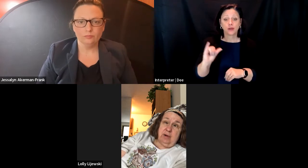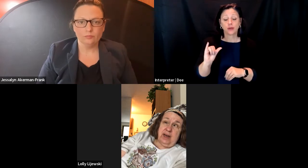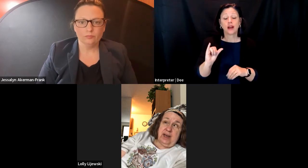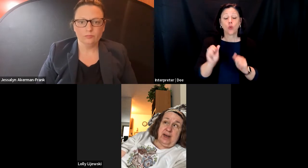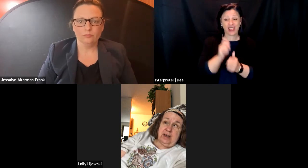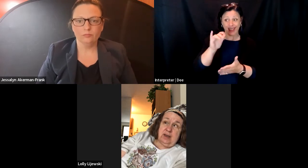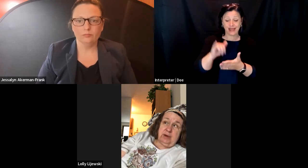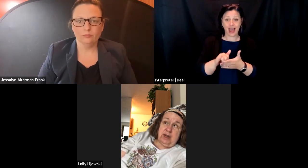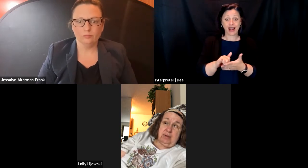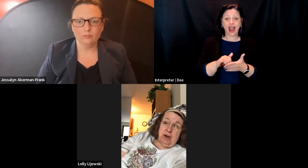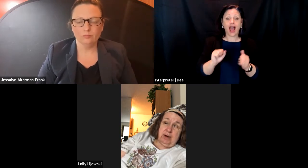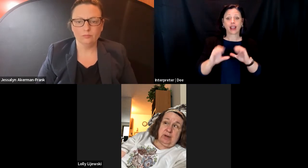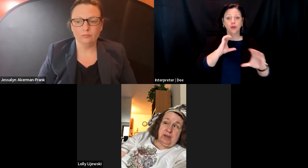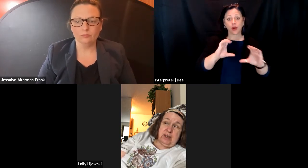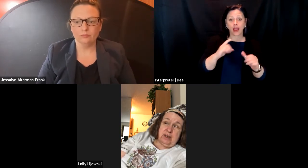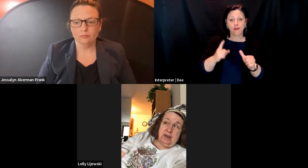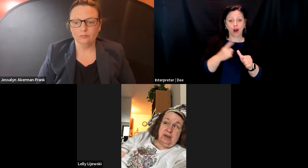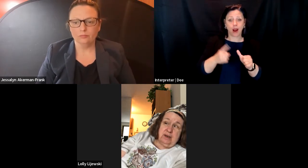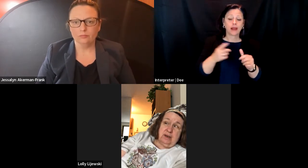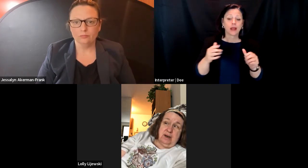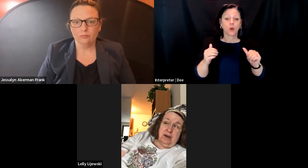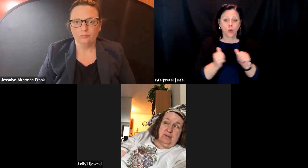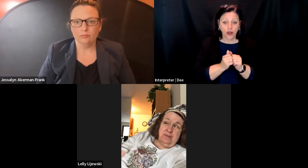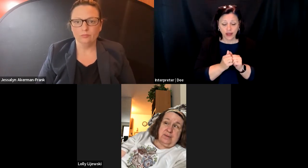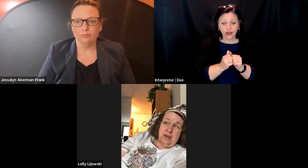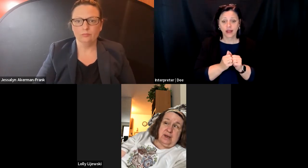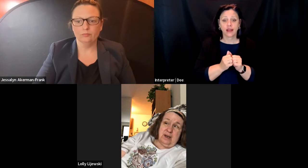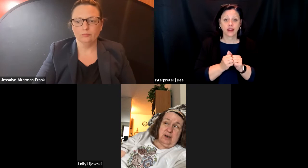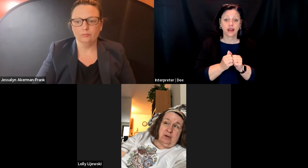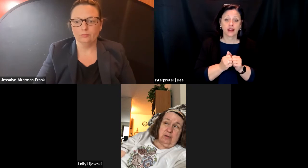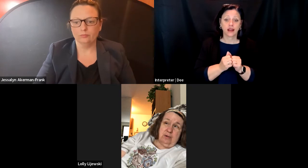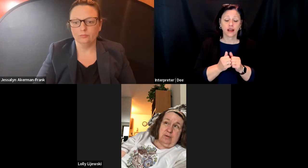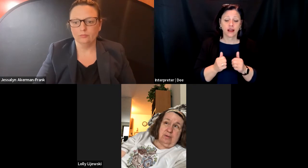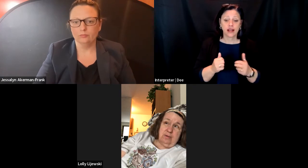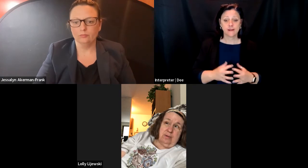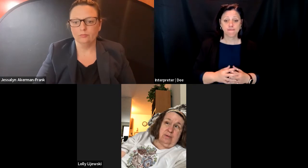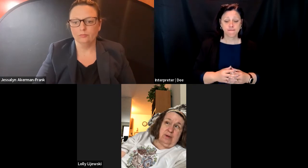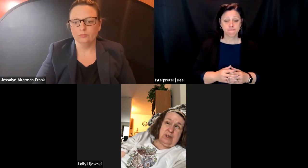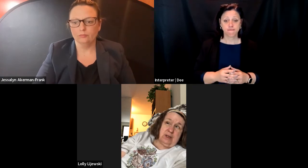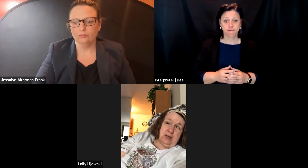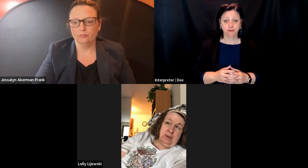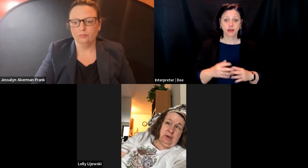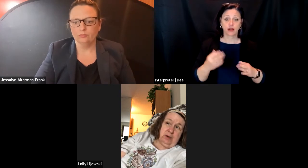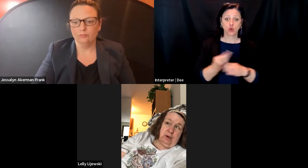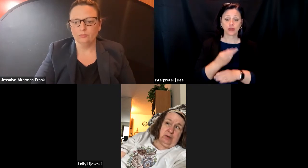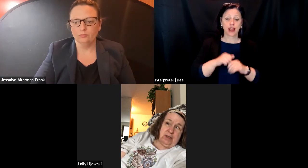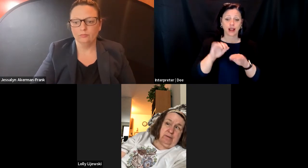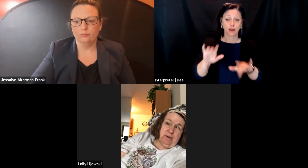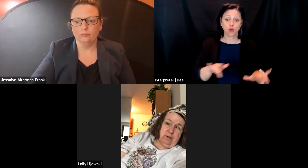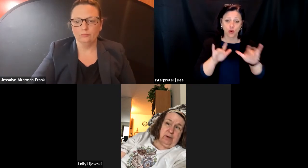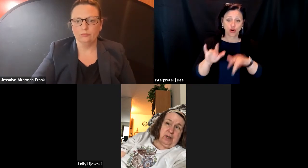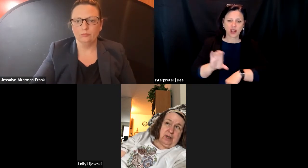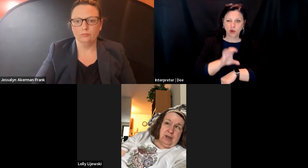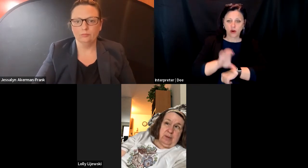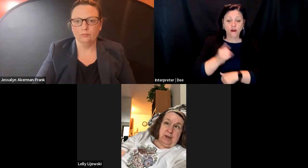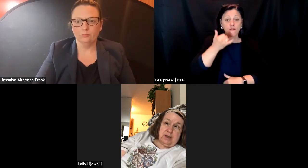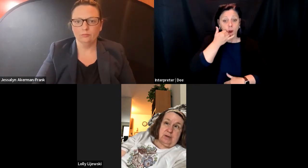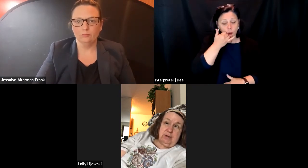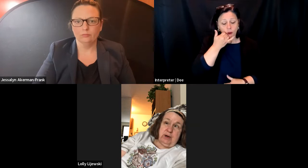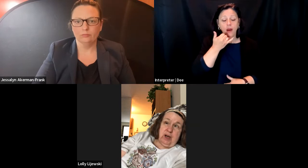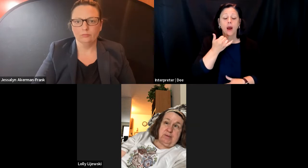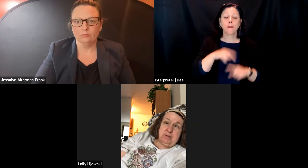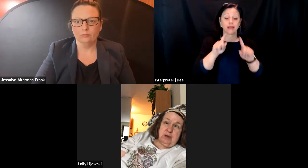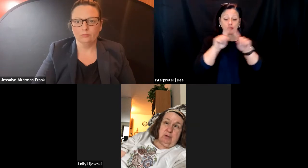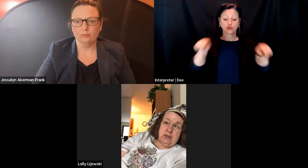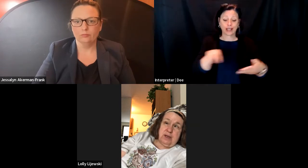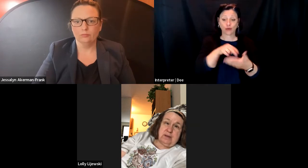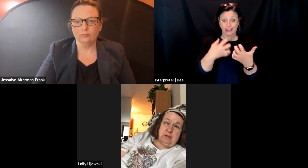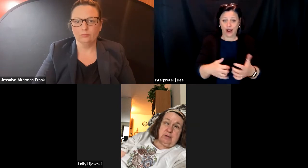I do use a screen reader, both on my phone and on my computer.